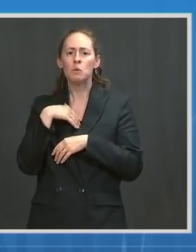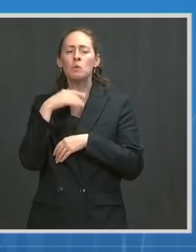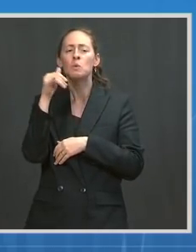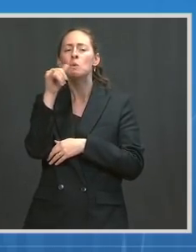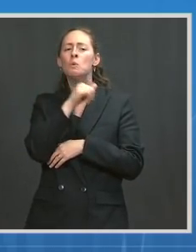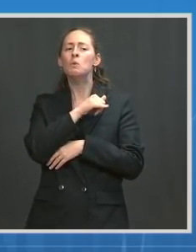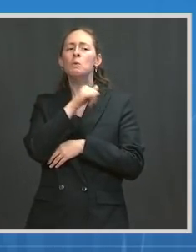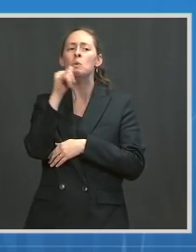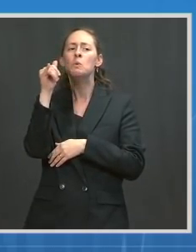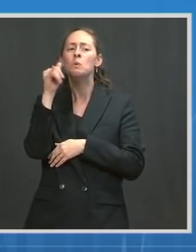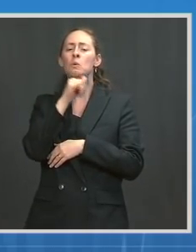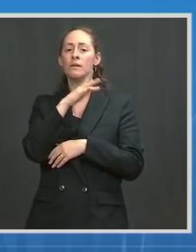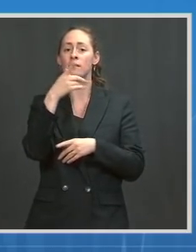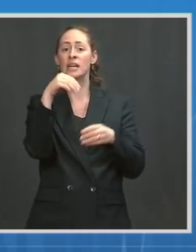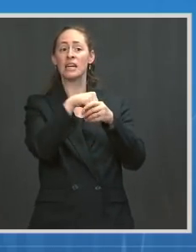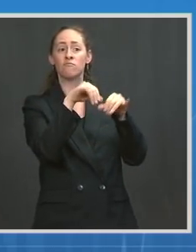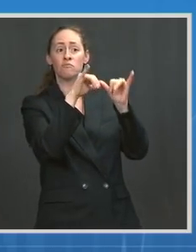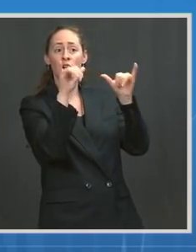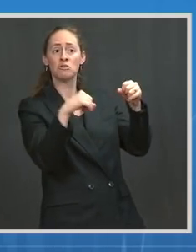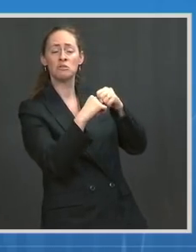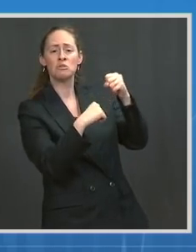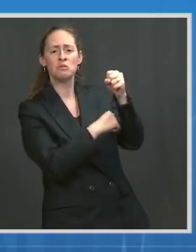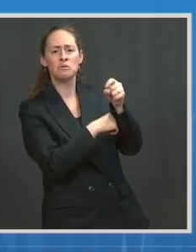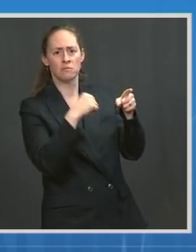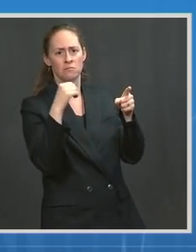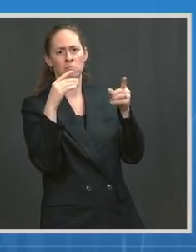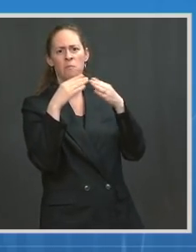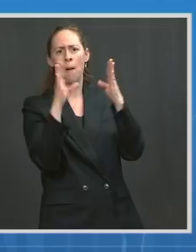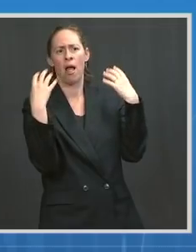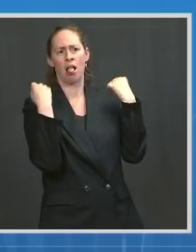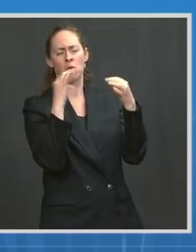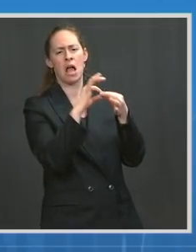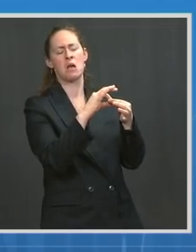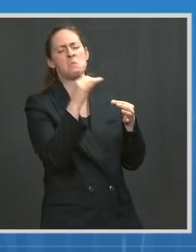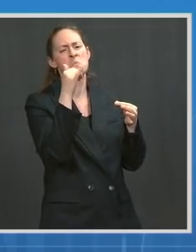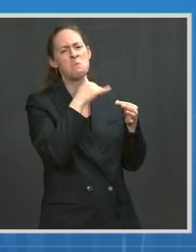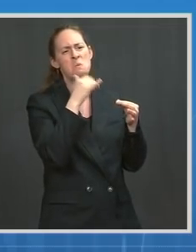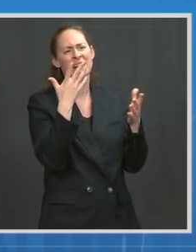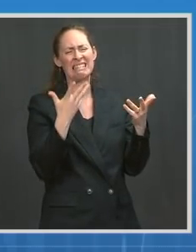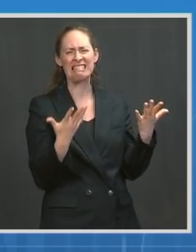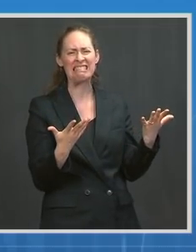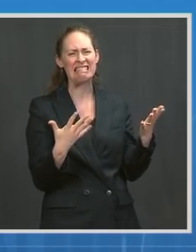I'm committed to upgrading the public health system so the nation is ready for whatever comes next.